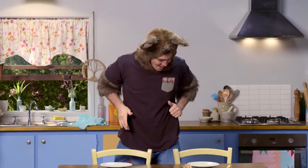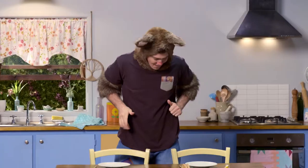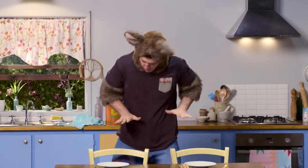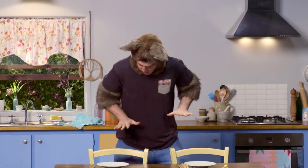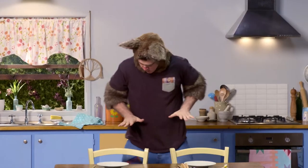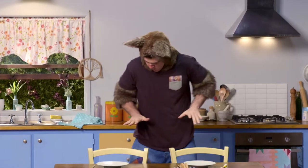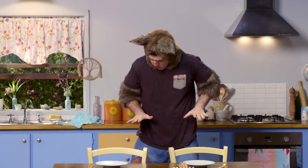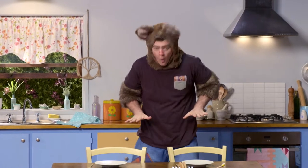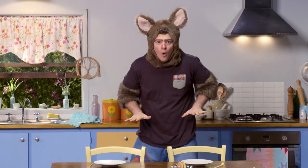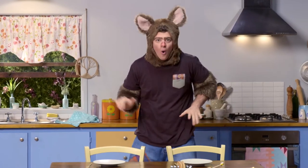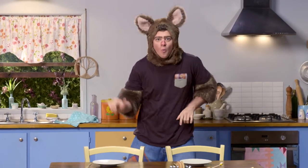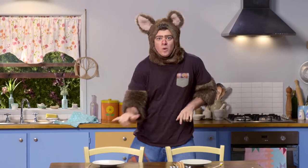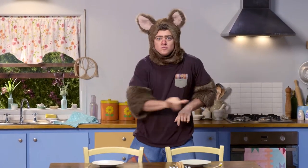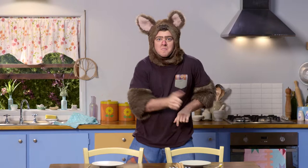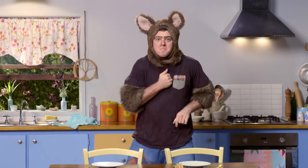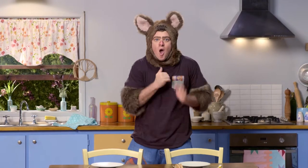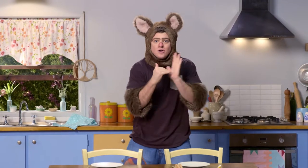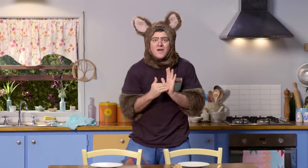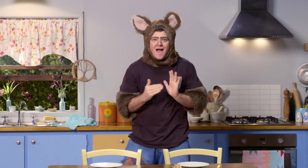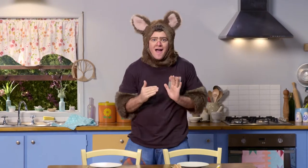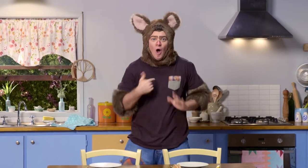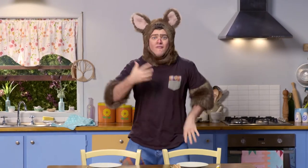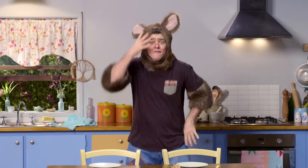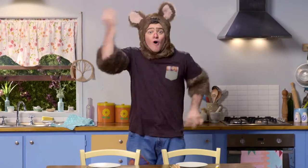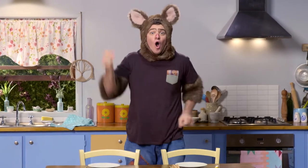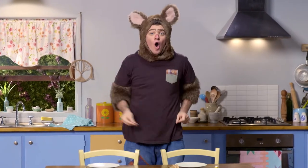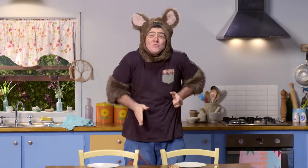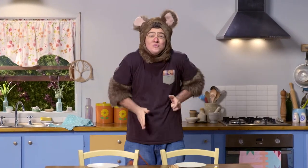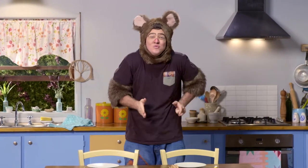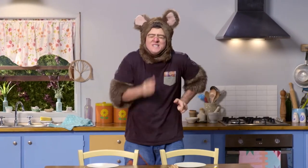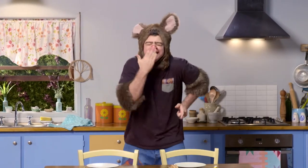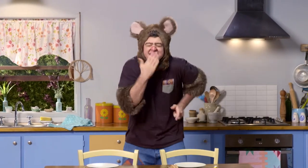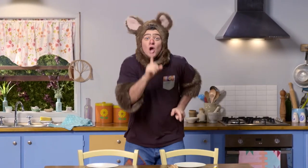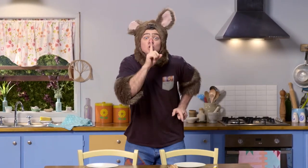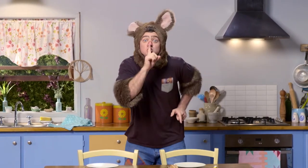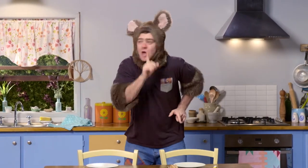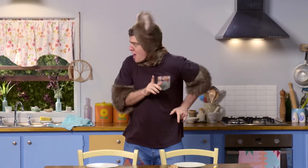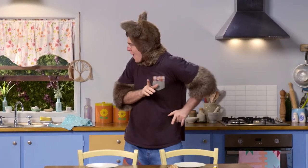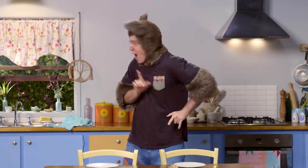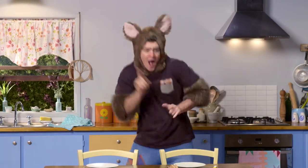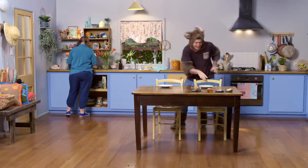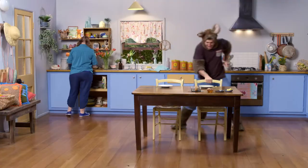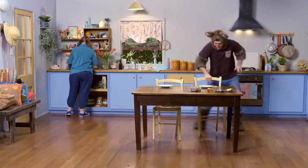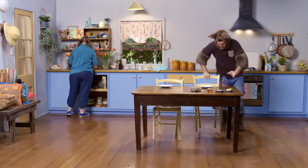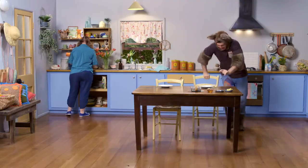Oh. Oh? Oh, which one's my chair. I've forgotten. Shh. Ha-ha!